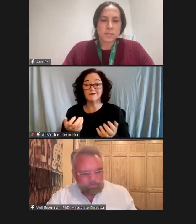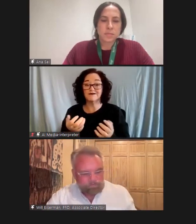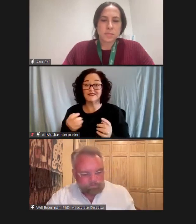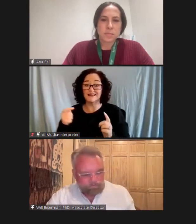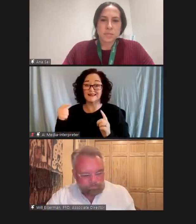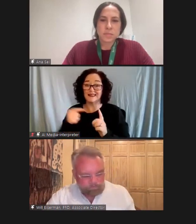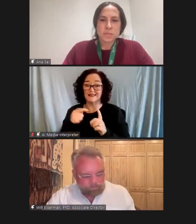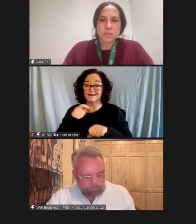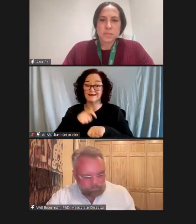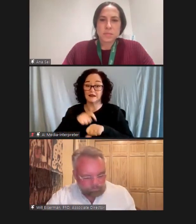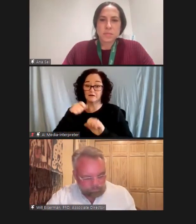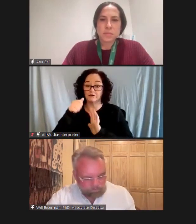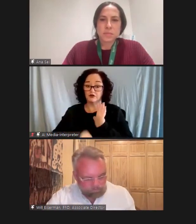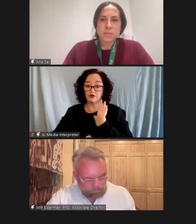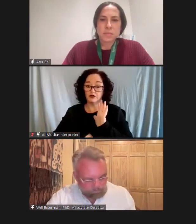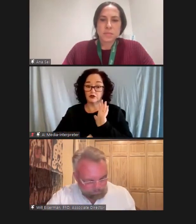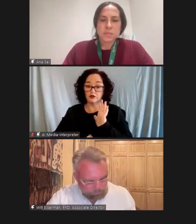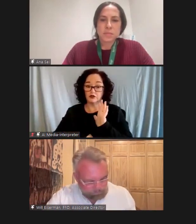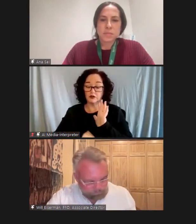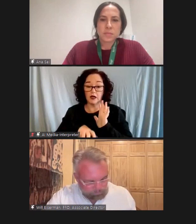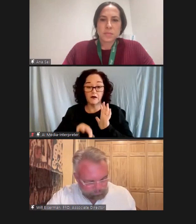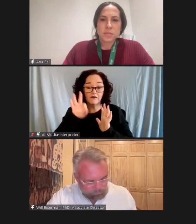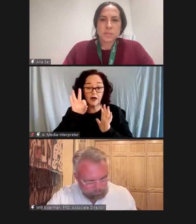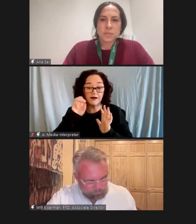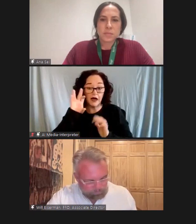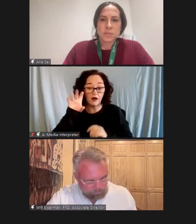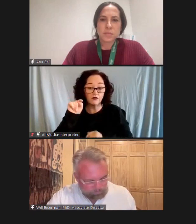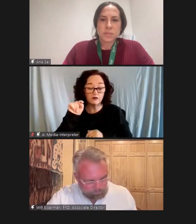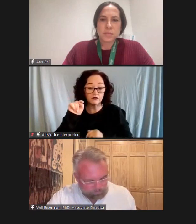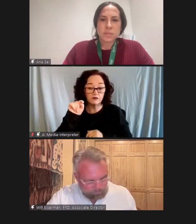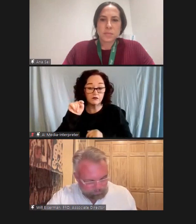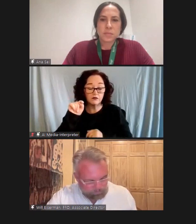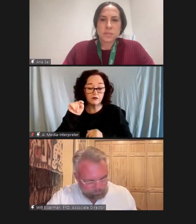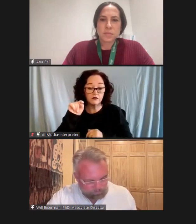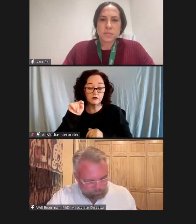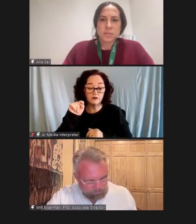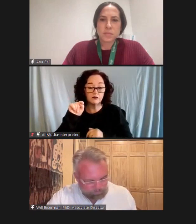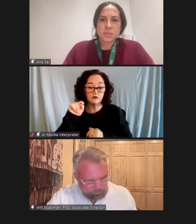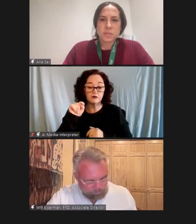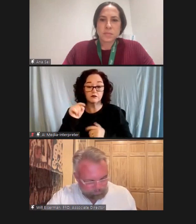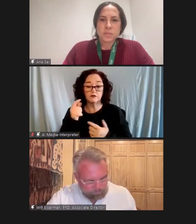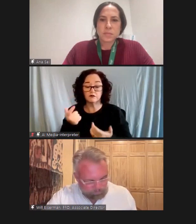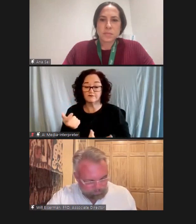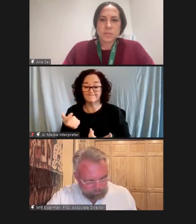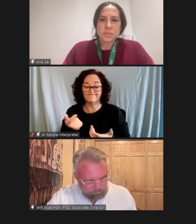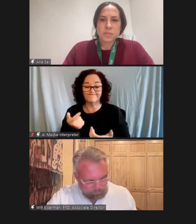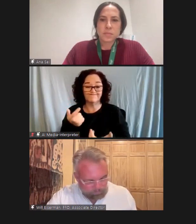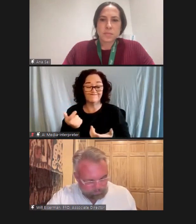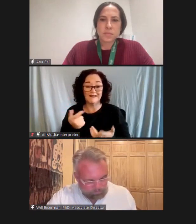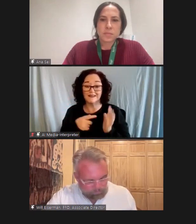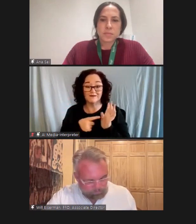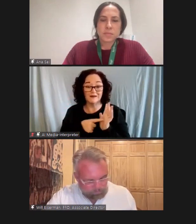find out how well the nerve is